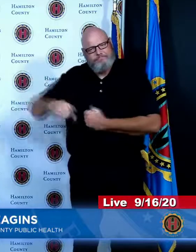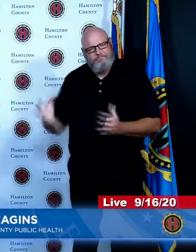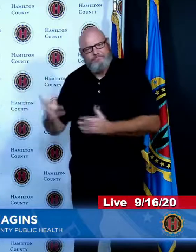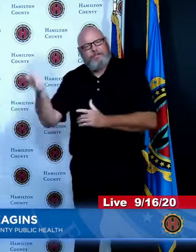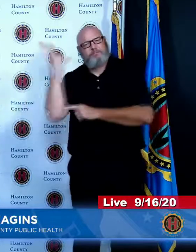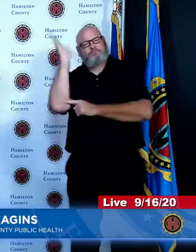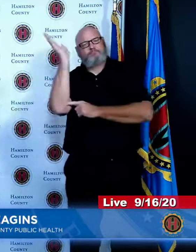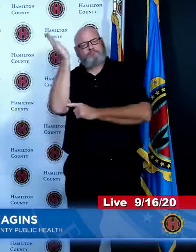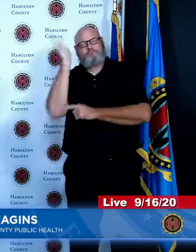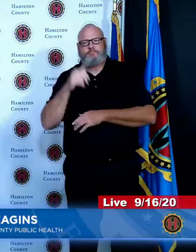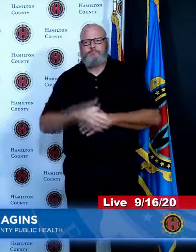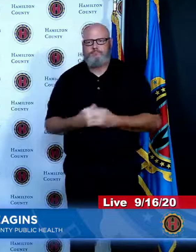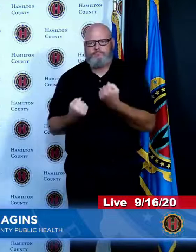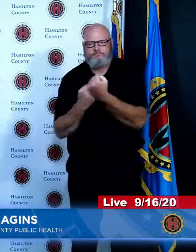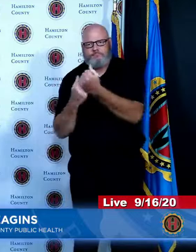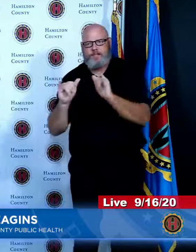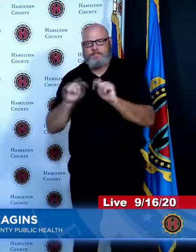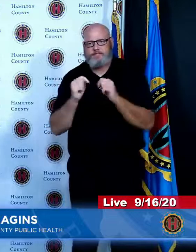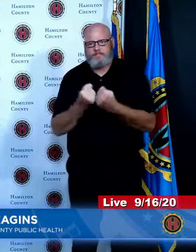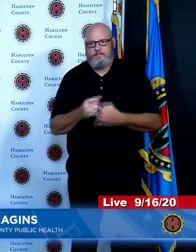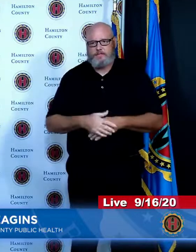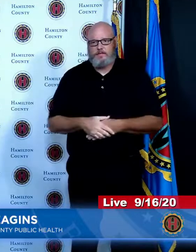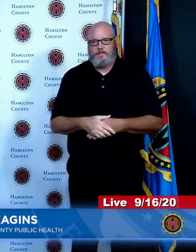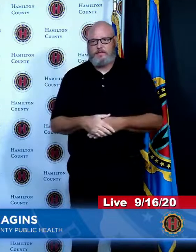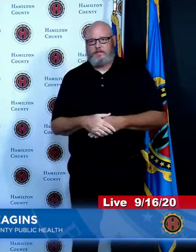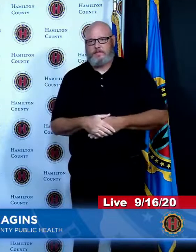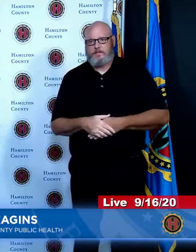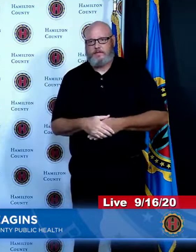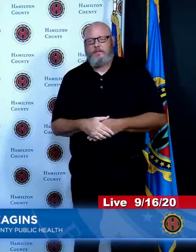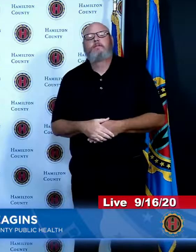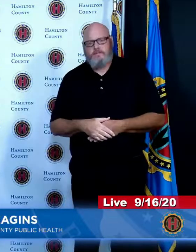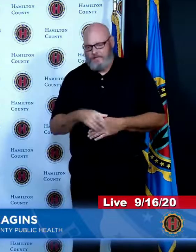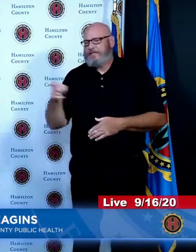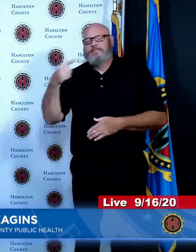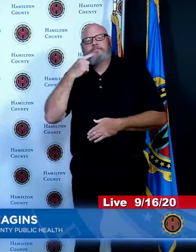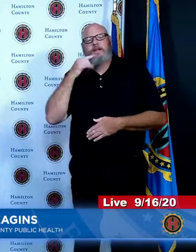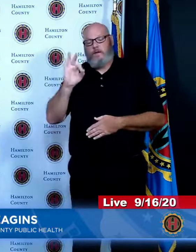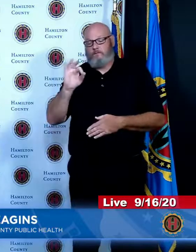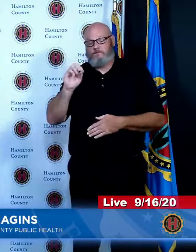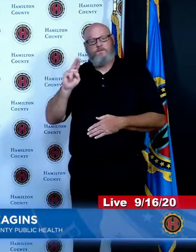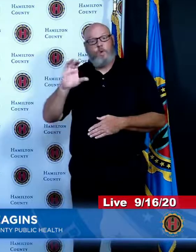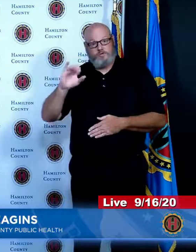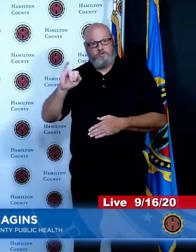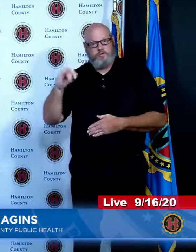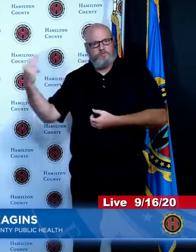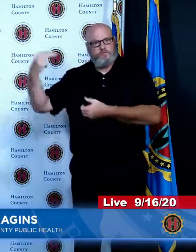prevention directors and medical directors of all our systems meet together to determine what we're doing so it's just